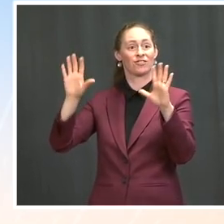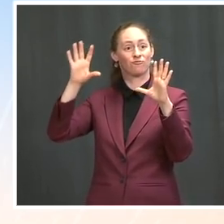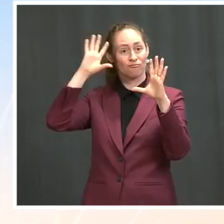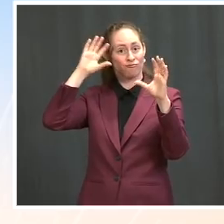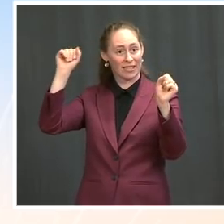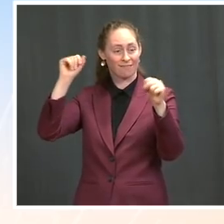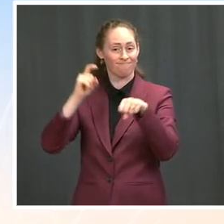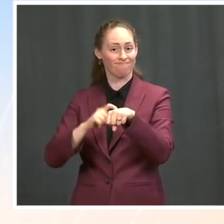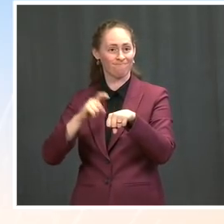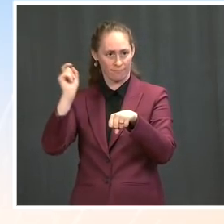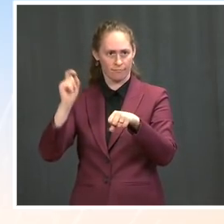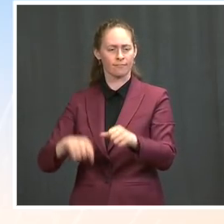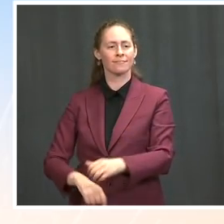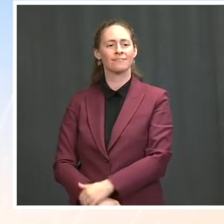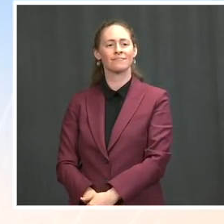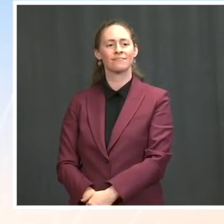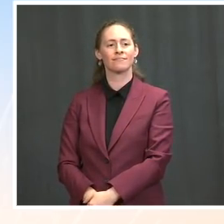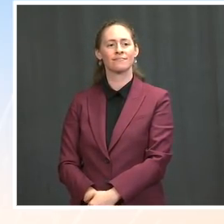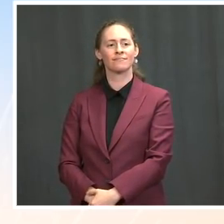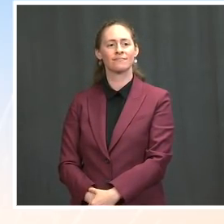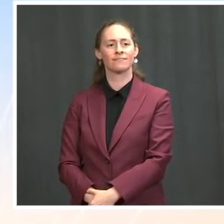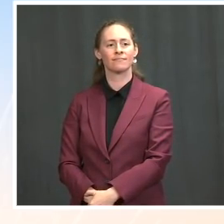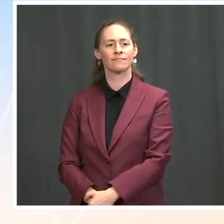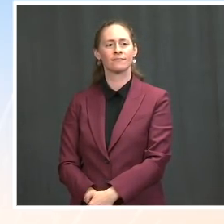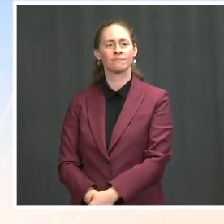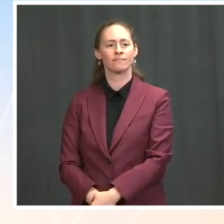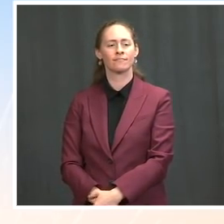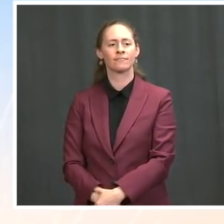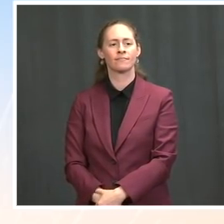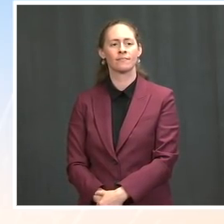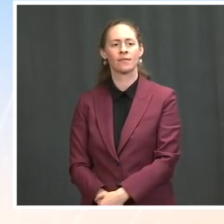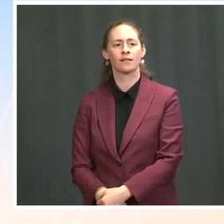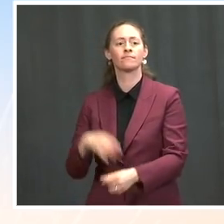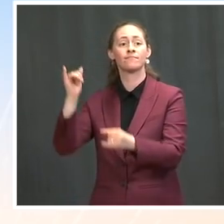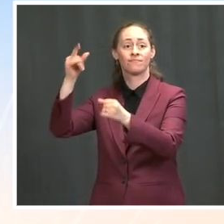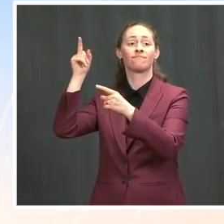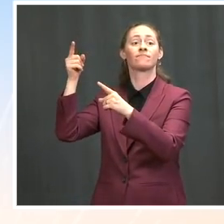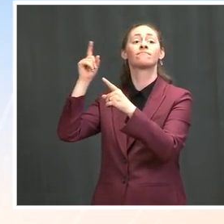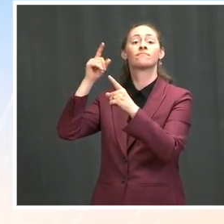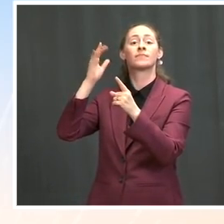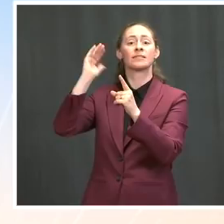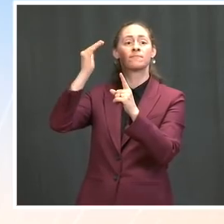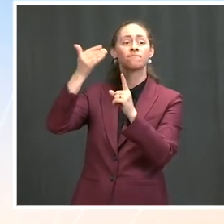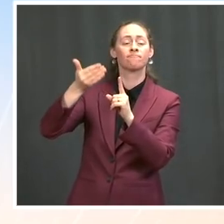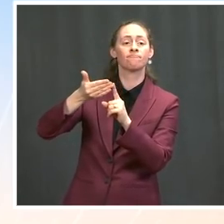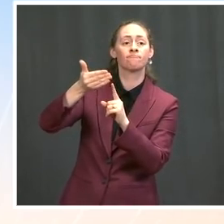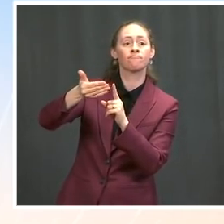Has anyone from the administration reached out to Governor DeWine or anyone in Ohio's government